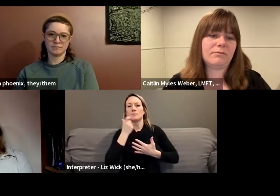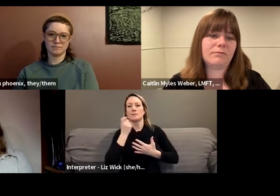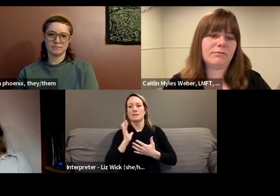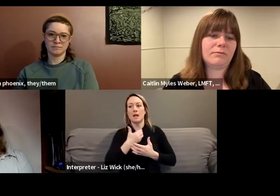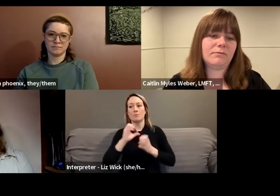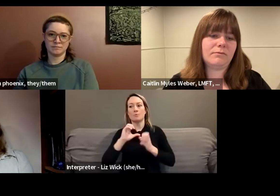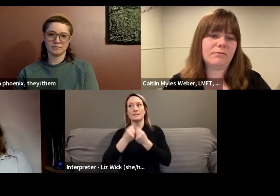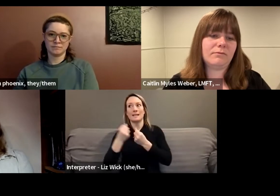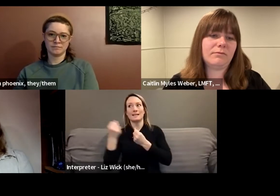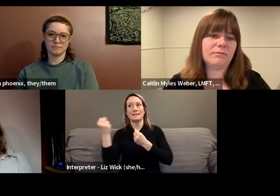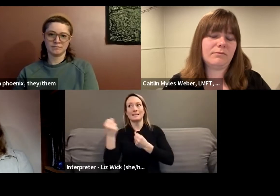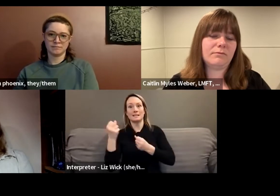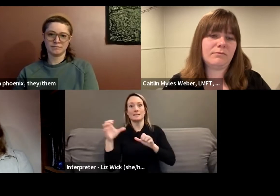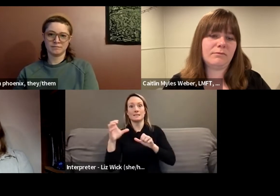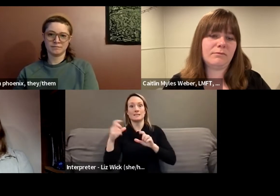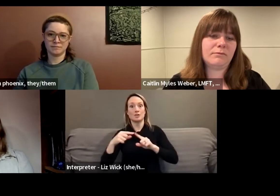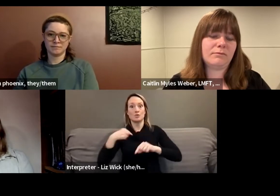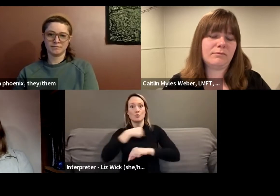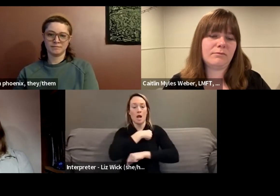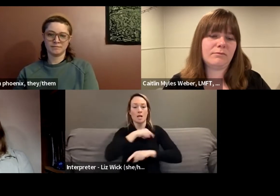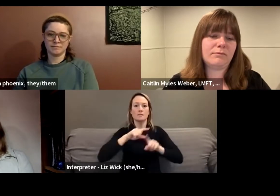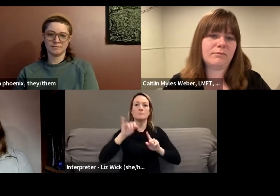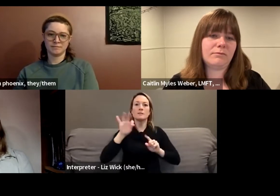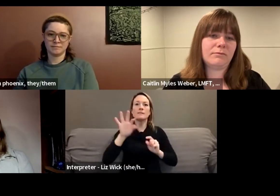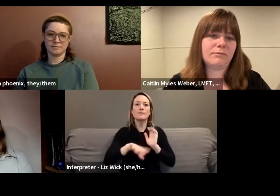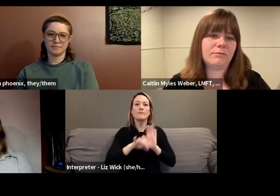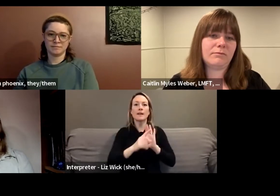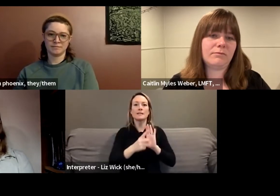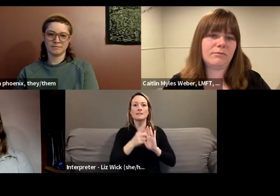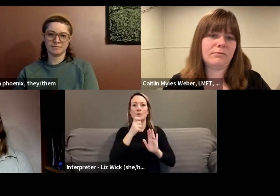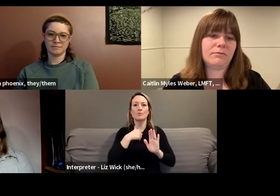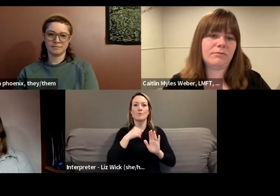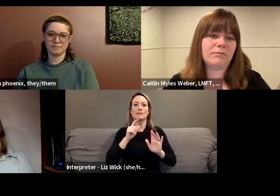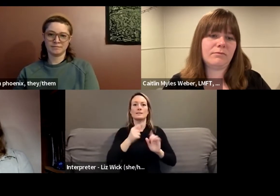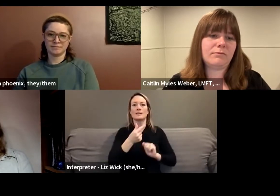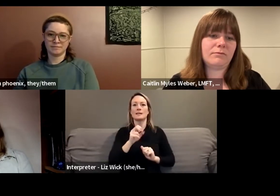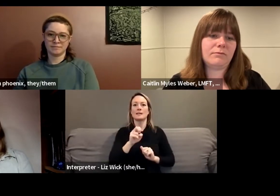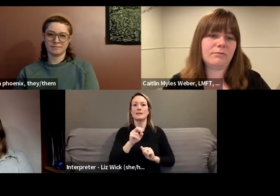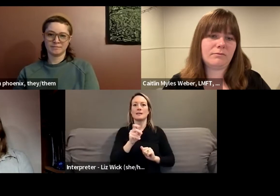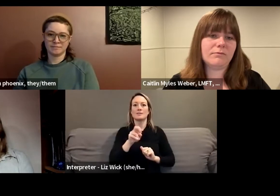but quite often if you find someone who's gender diverse, you find someone who probably has trauma.